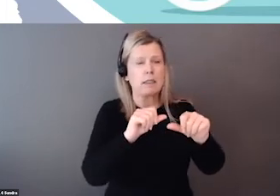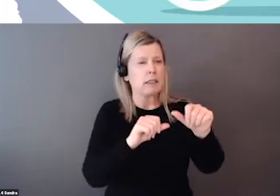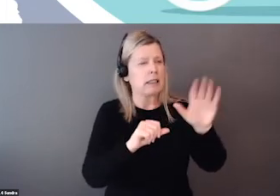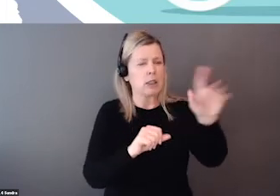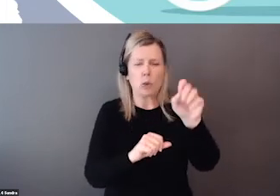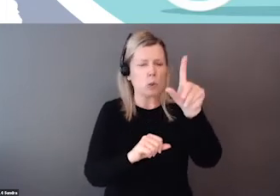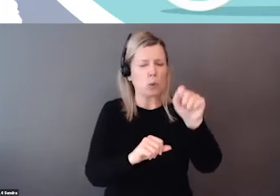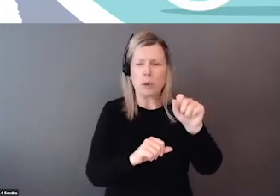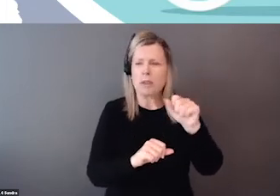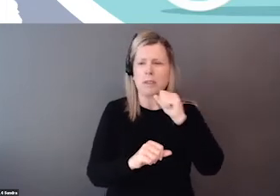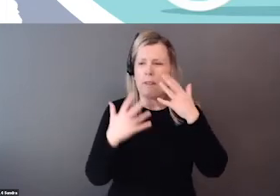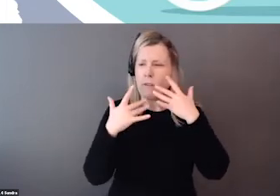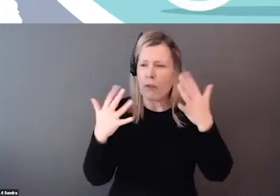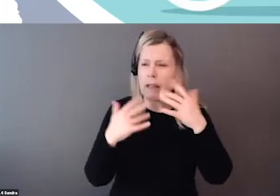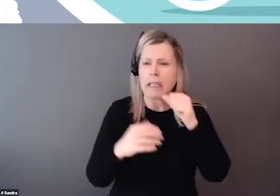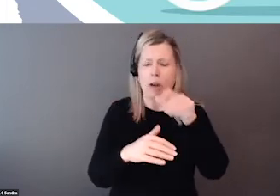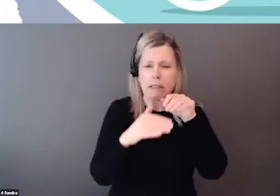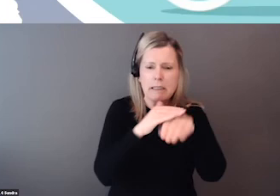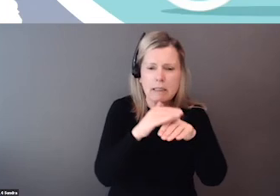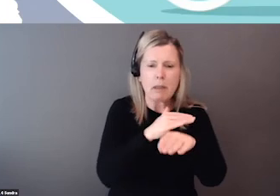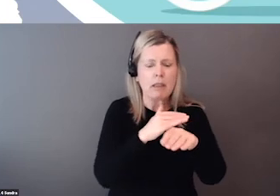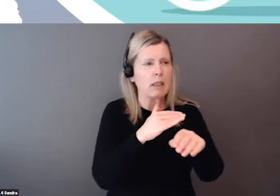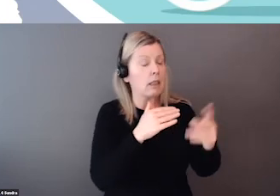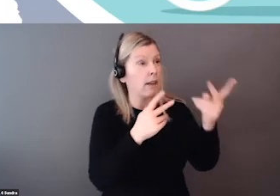and data visualization tools that are also inaccessible